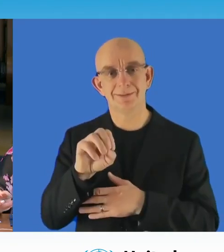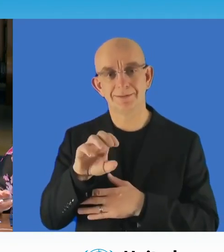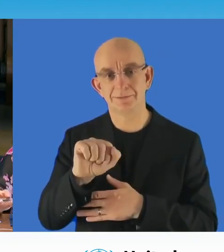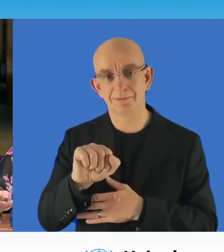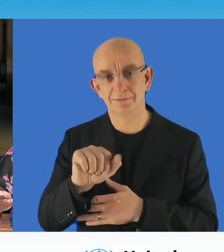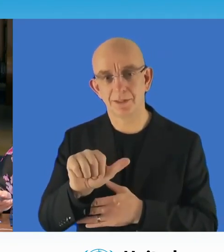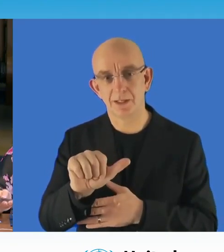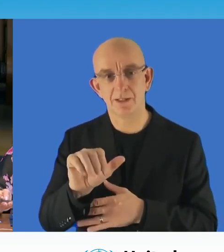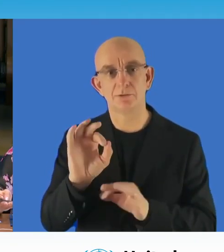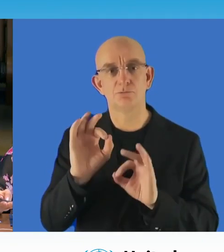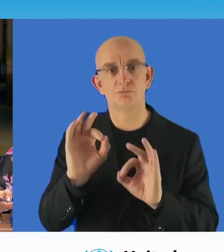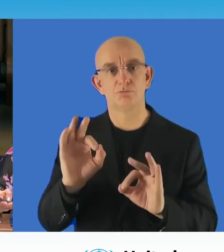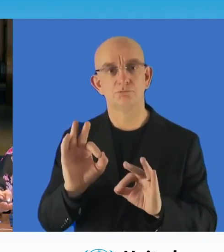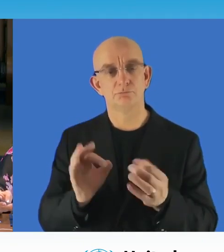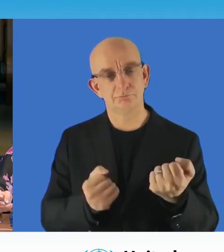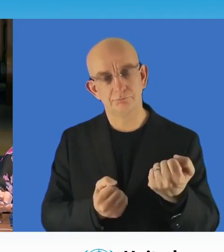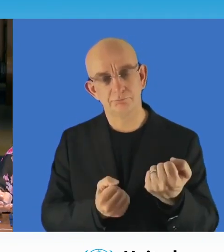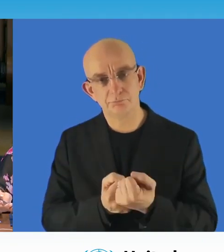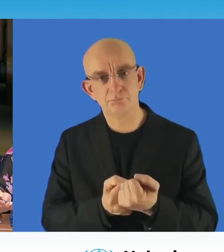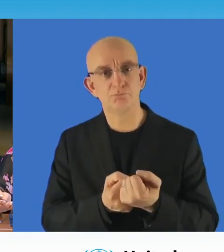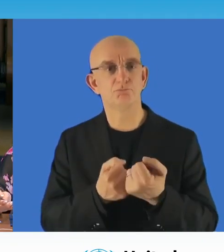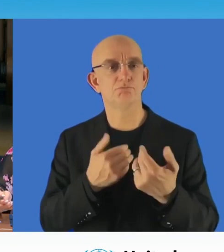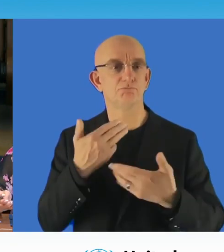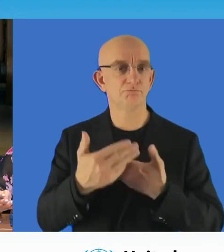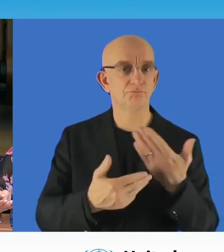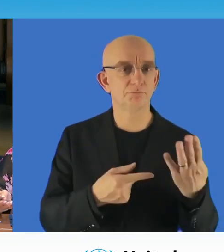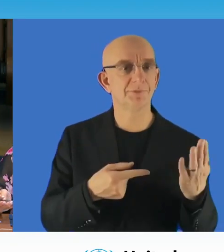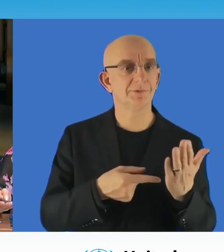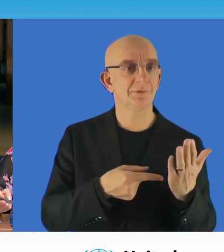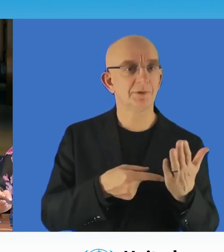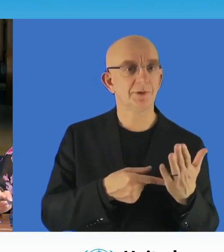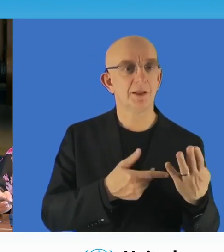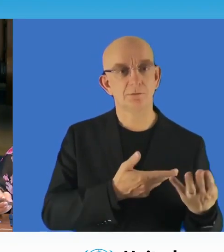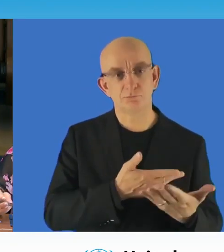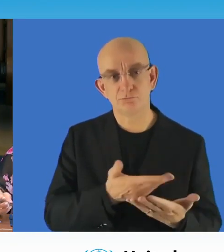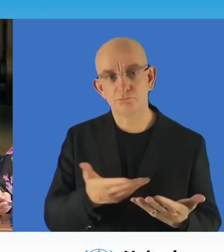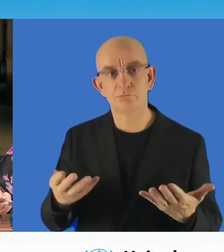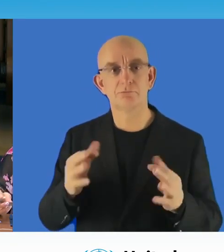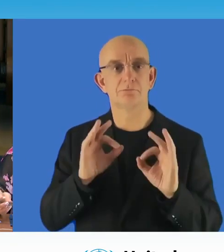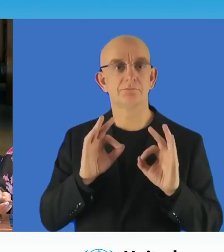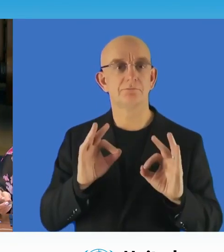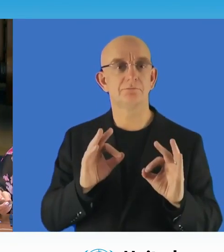a special gratitude goes to all the interpreters sign language interpreters and Technical staff of